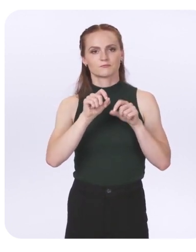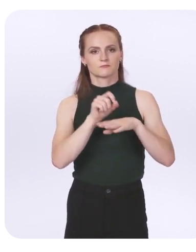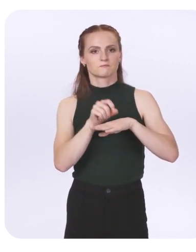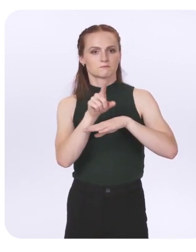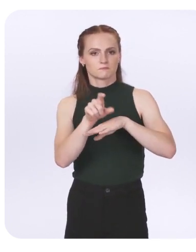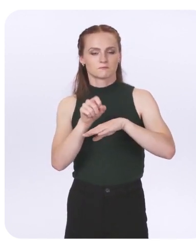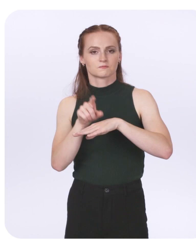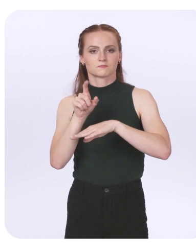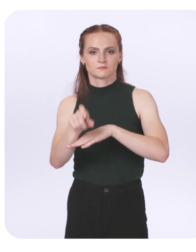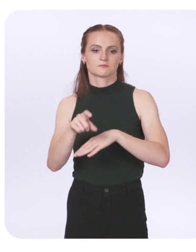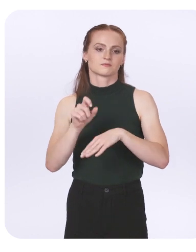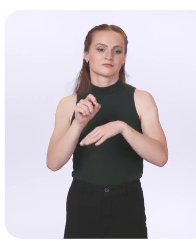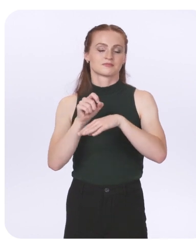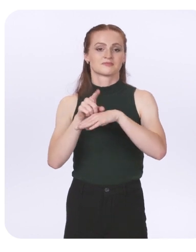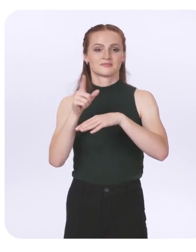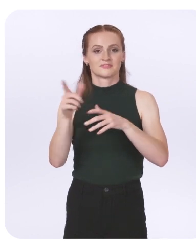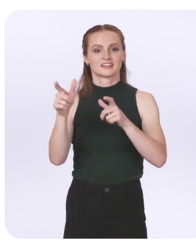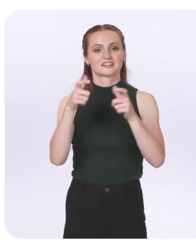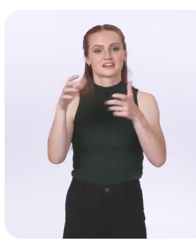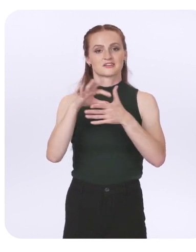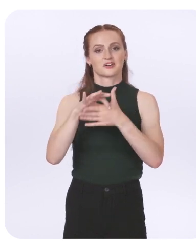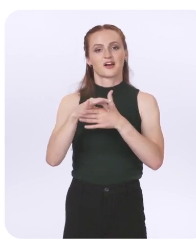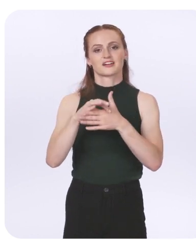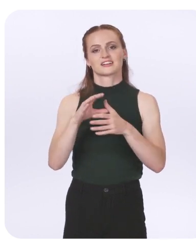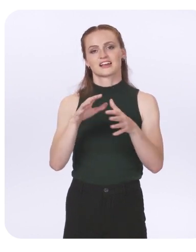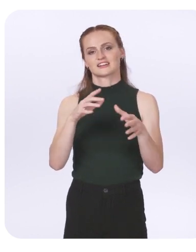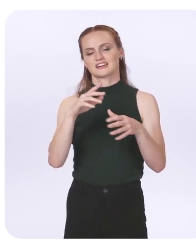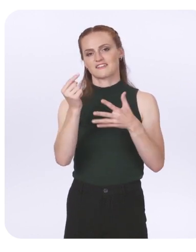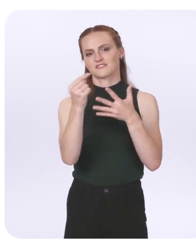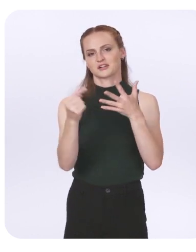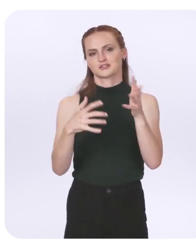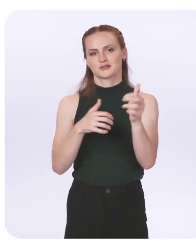We’re very happy with how Breachers has been received by the VR community